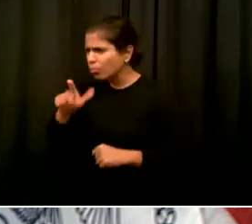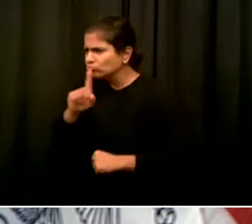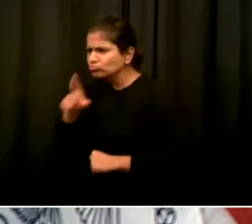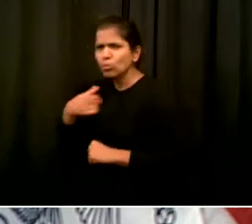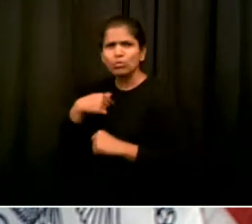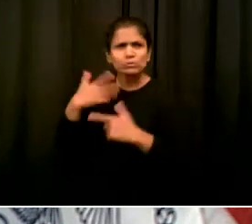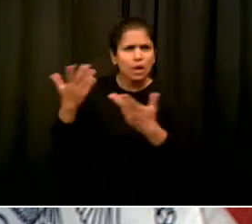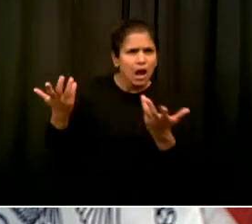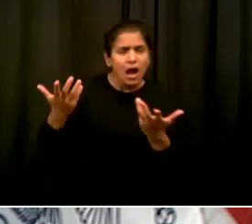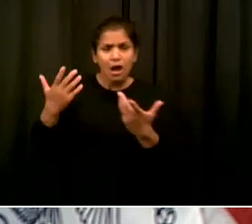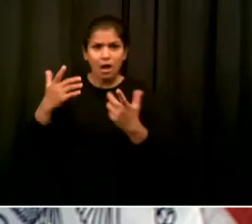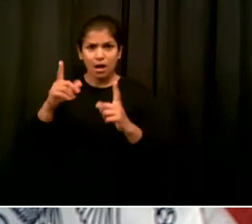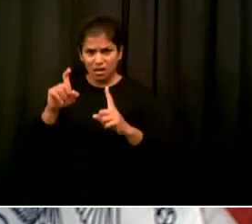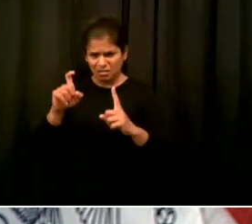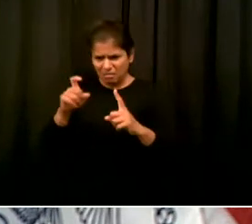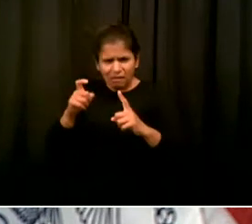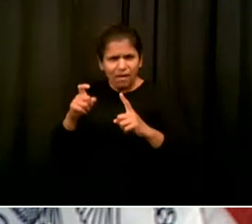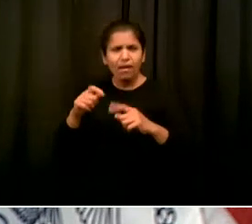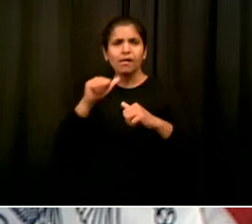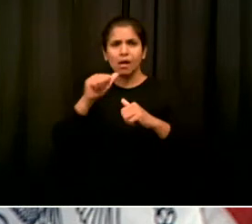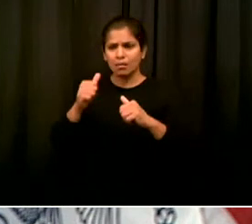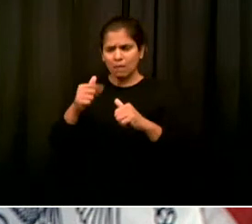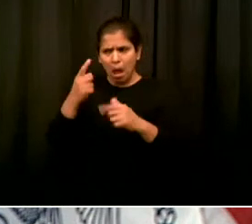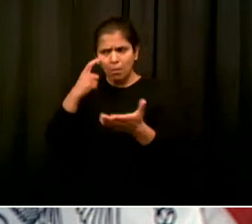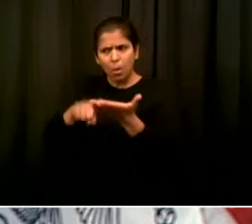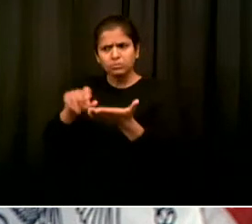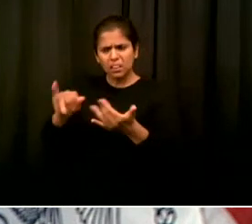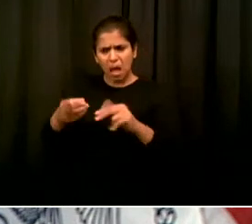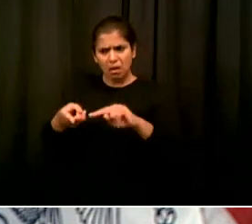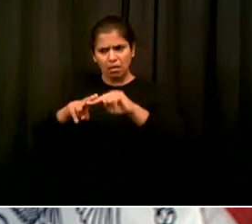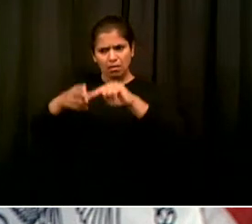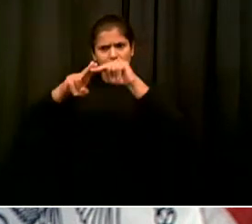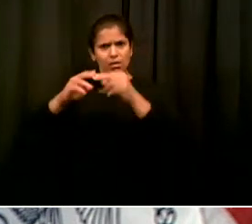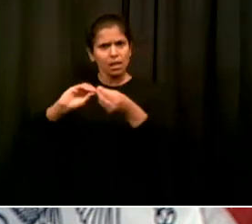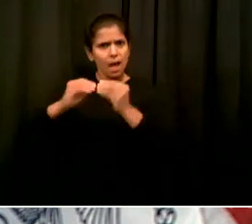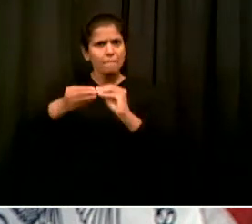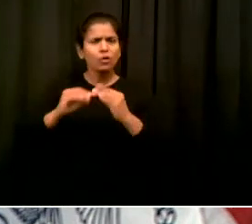TESTING POSITIVE, YOU JUST SAID I I SA A CAUSE FOR CONCERN. SO WHAAT IS S THE E